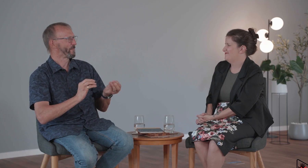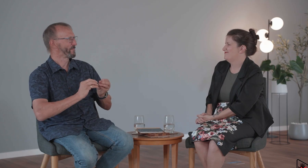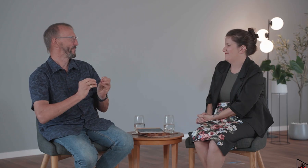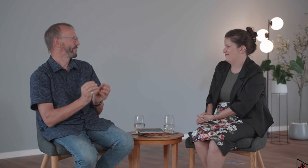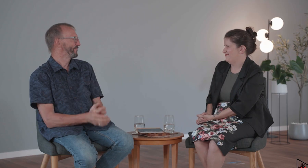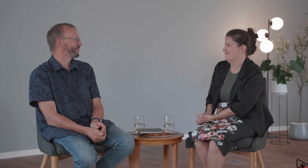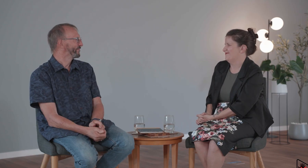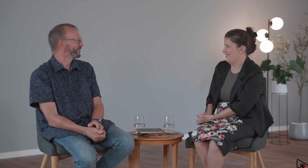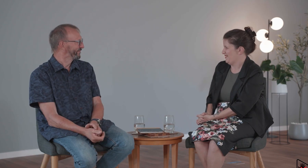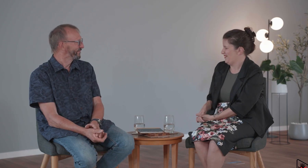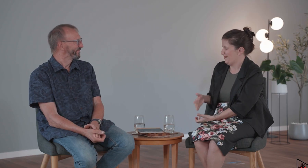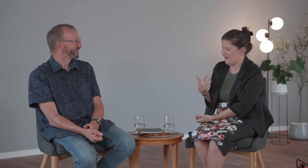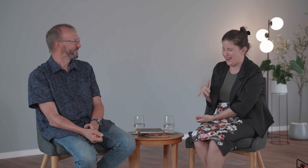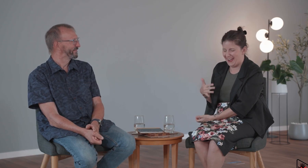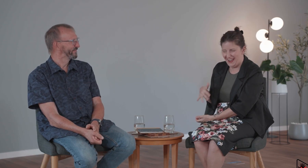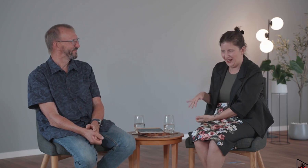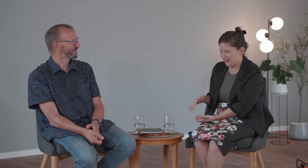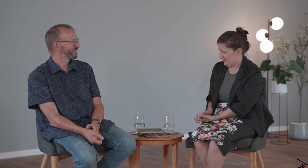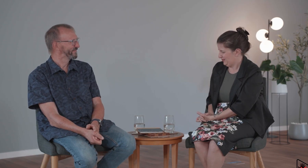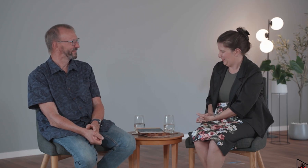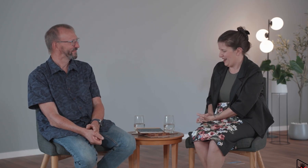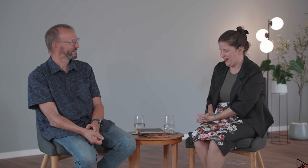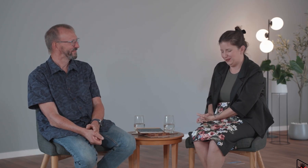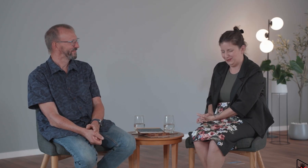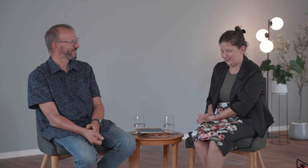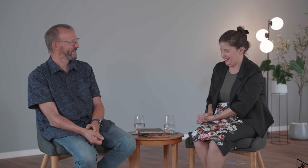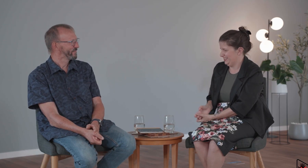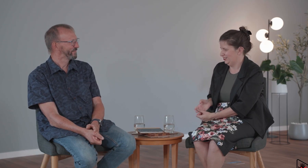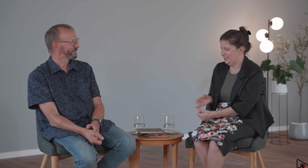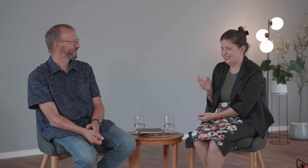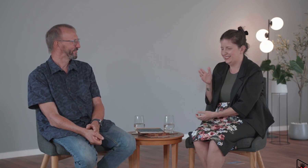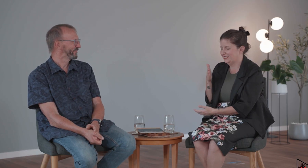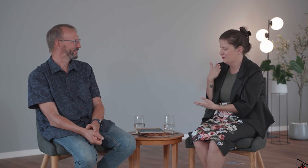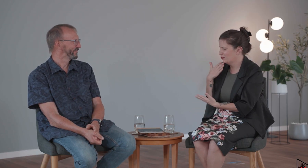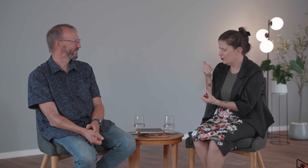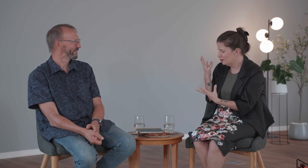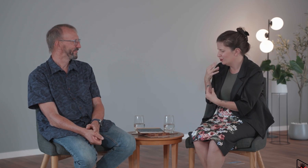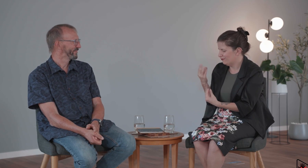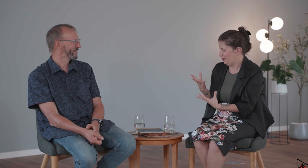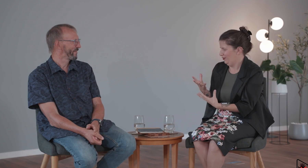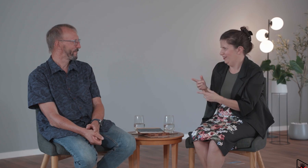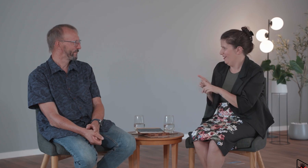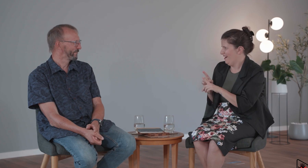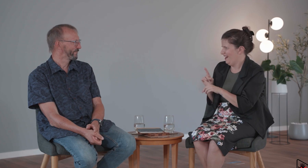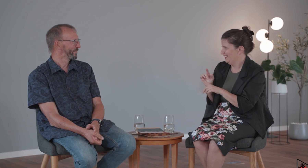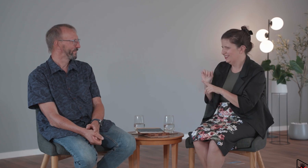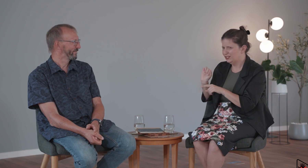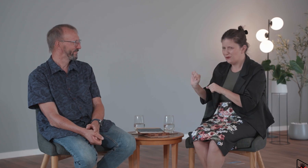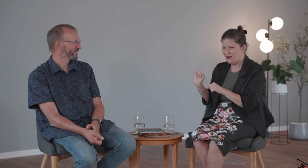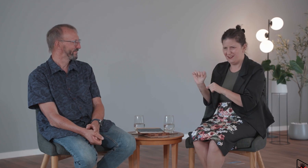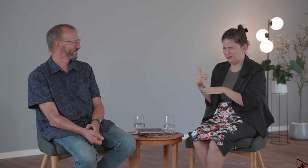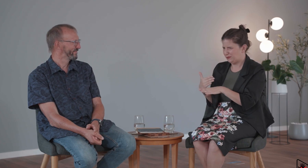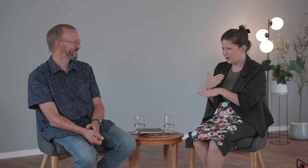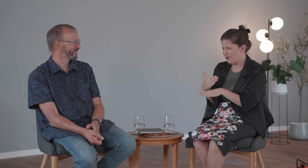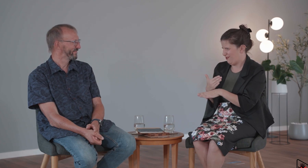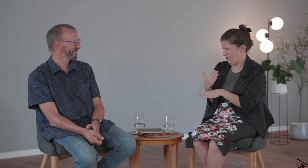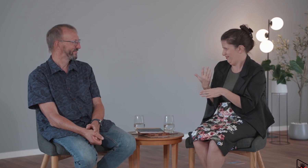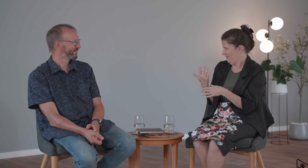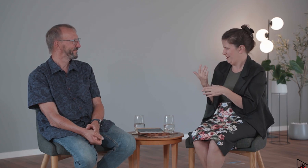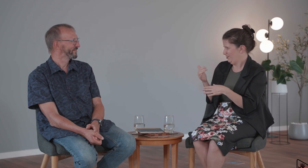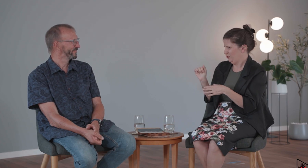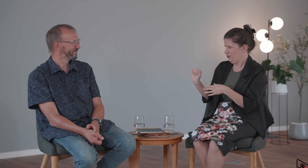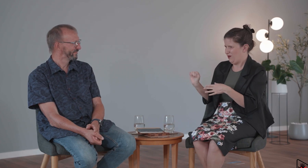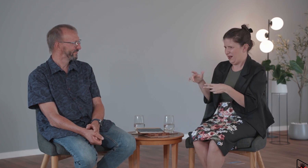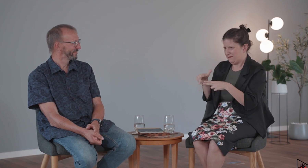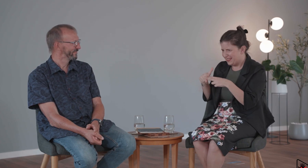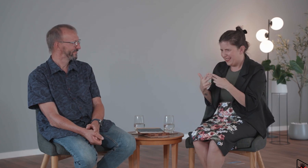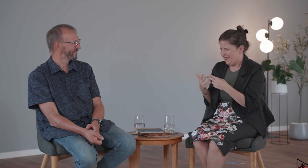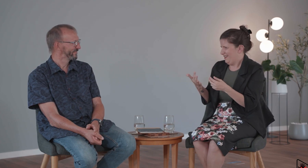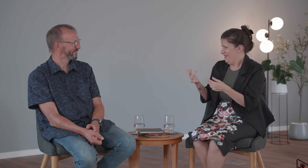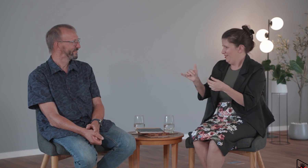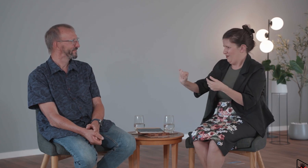with creative solutions to problems. Yeah. Wow. Just beautiful. And just the work that you do,